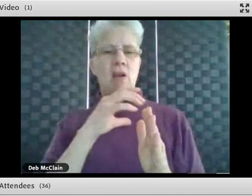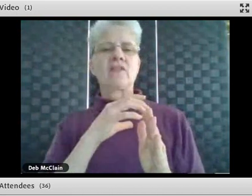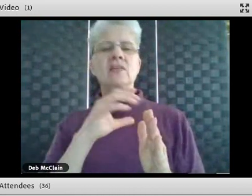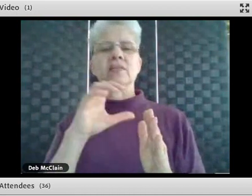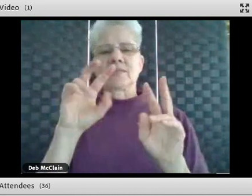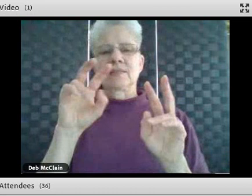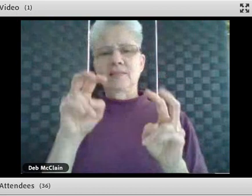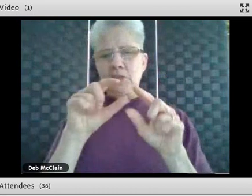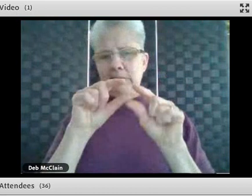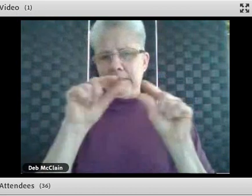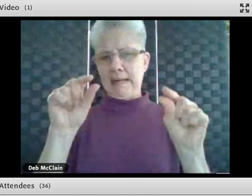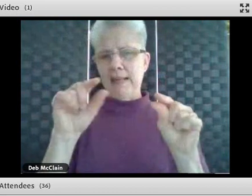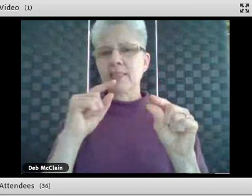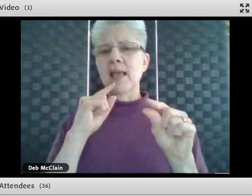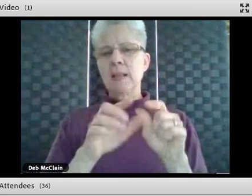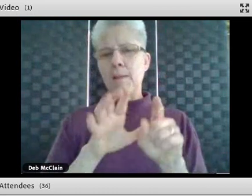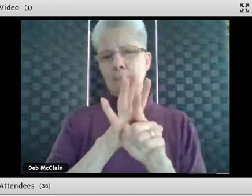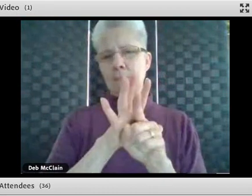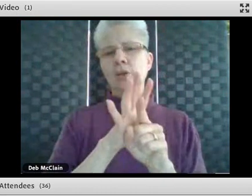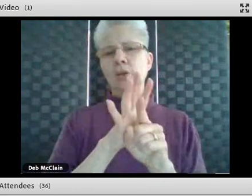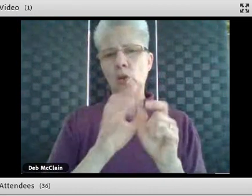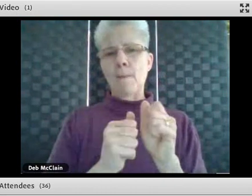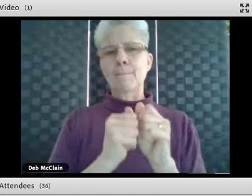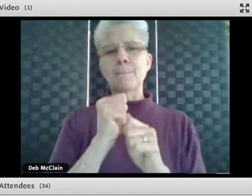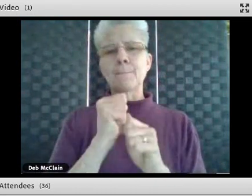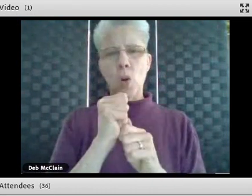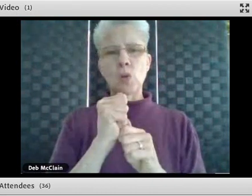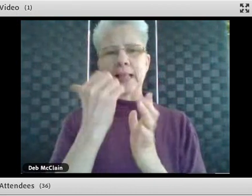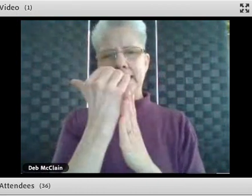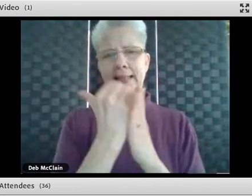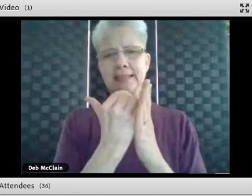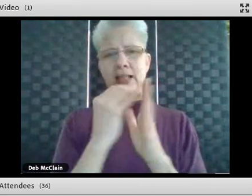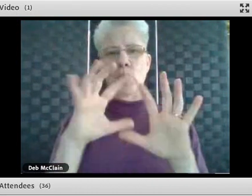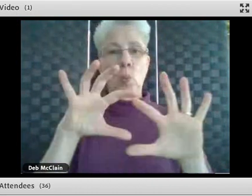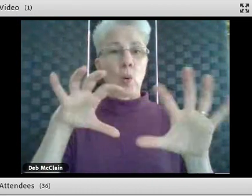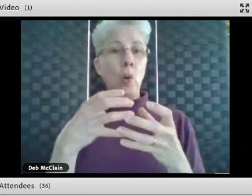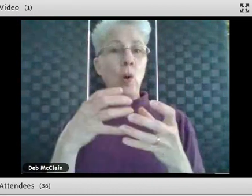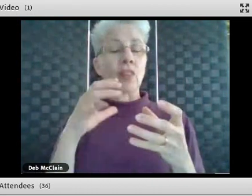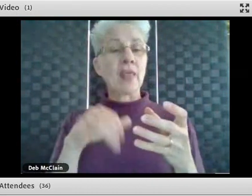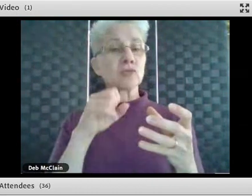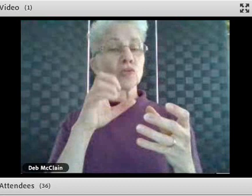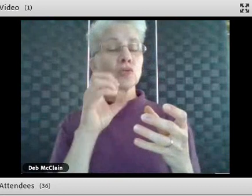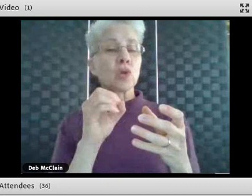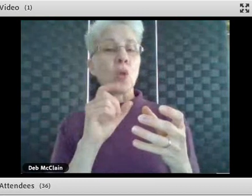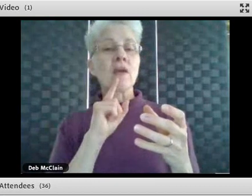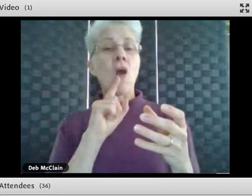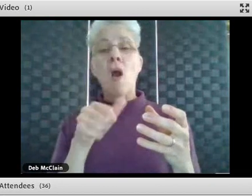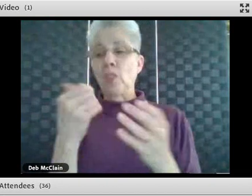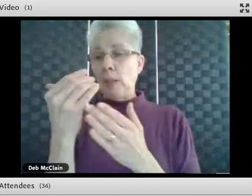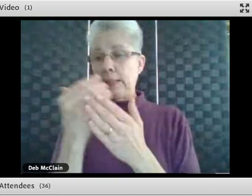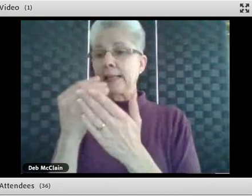It's one of the most popular subject heading lists in the world. So, there are other lists, as we'll talk about,